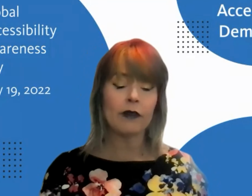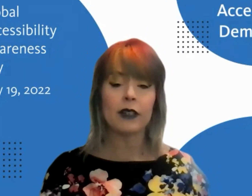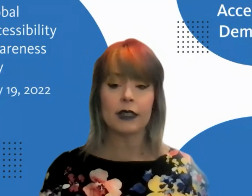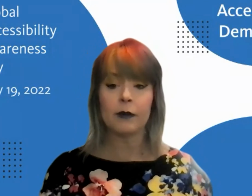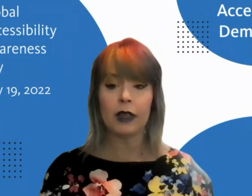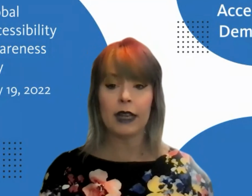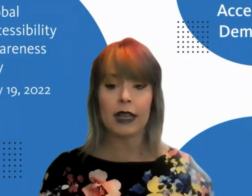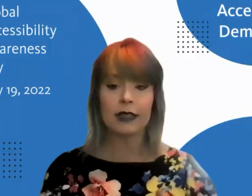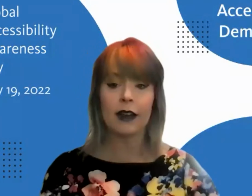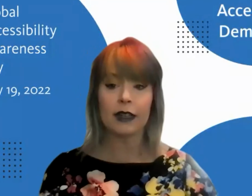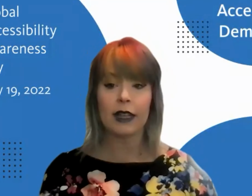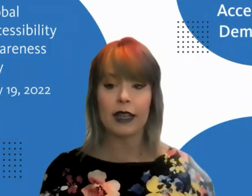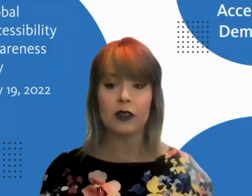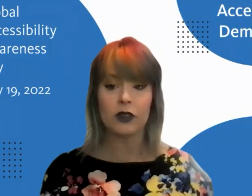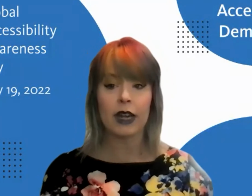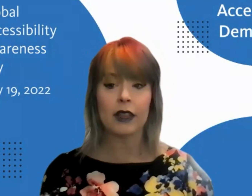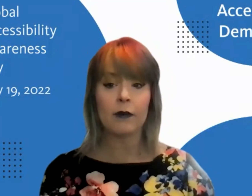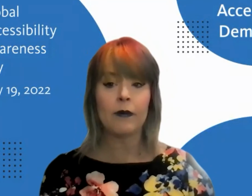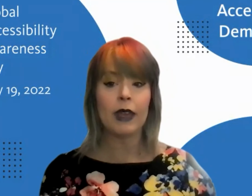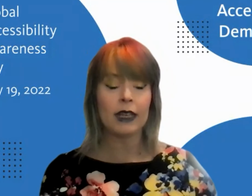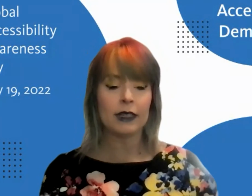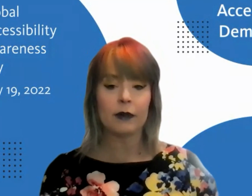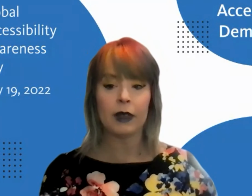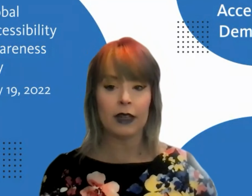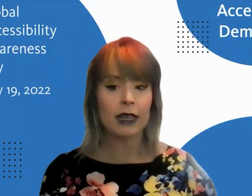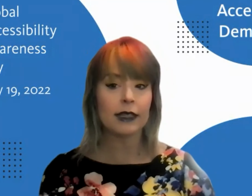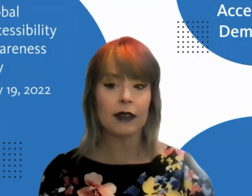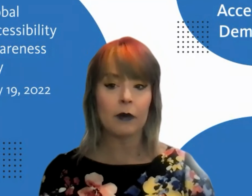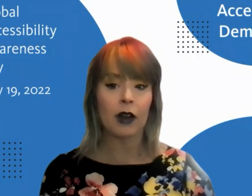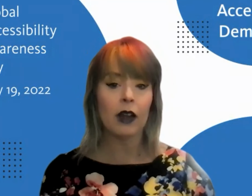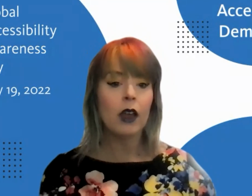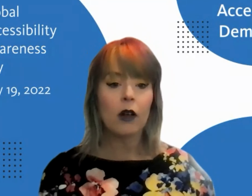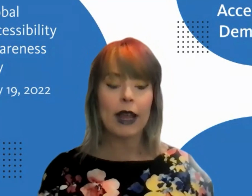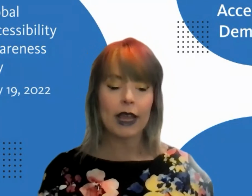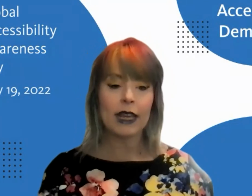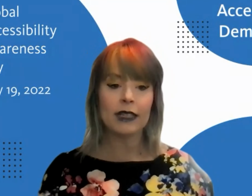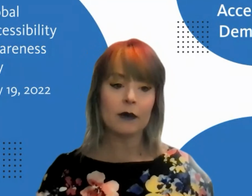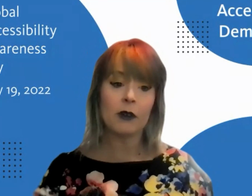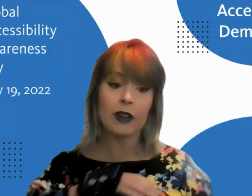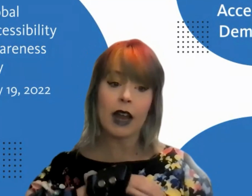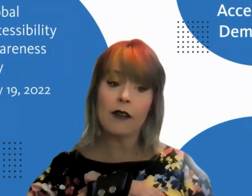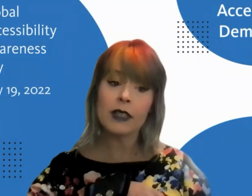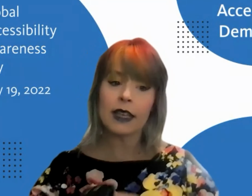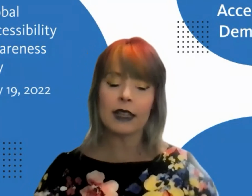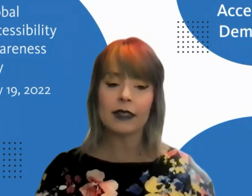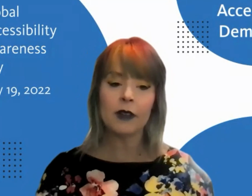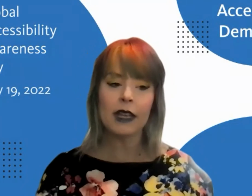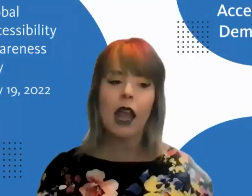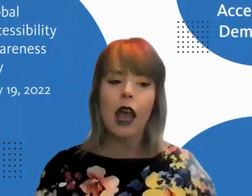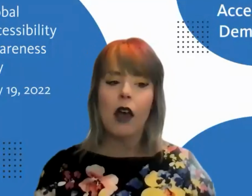every disability, as Darin illustrated. There are many disabilities, and some are quite hidden, some are very obvious like this one.